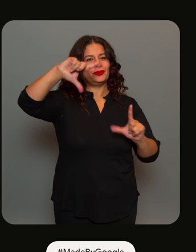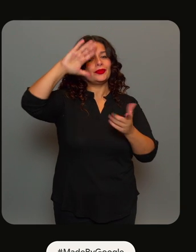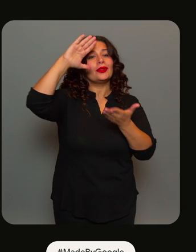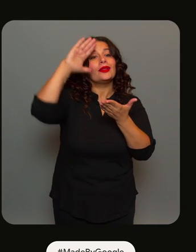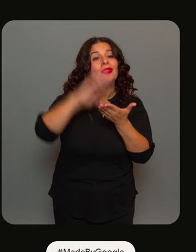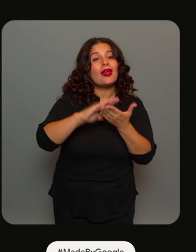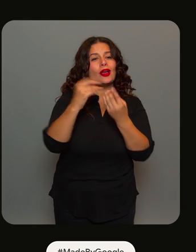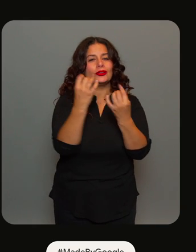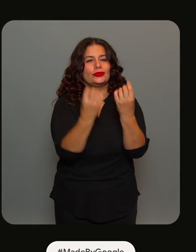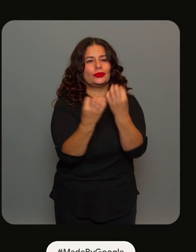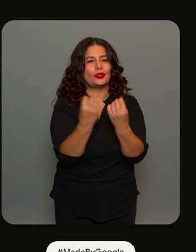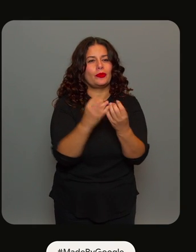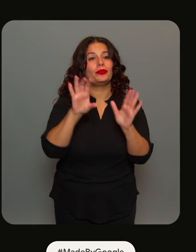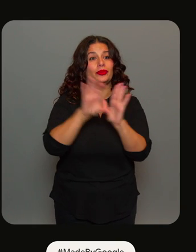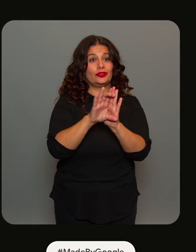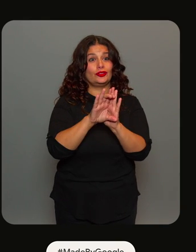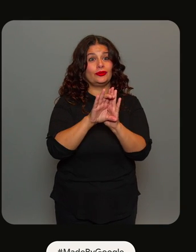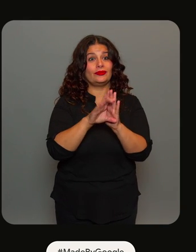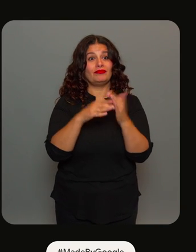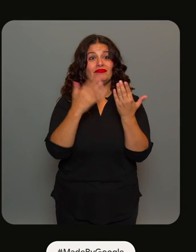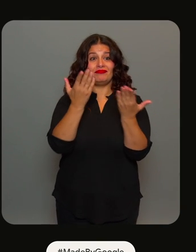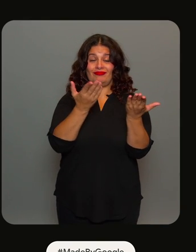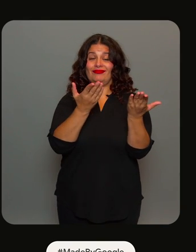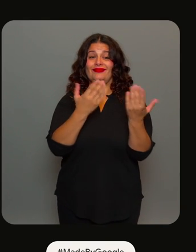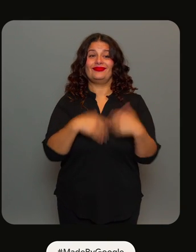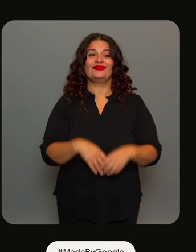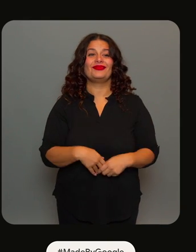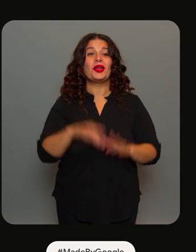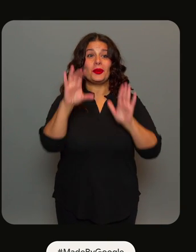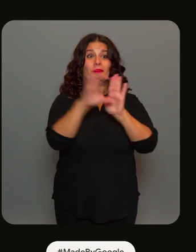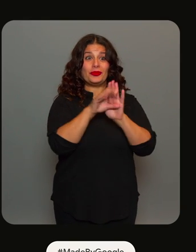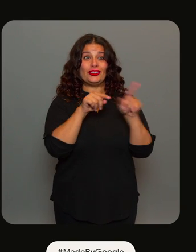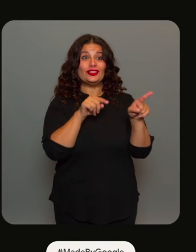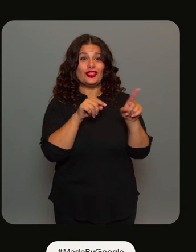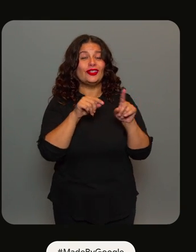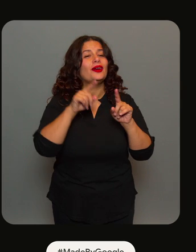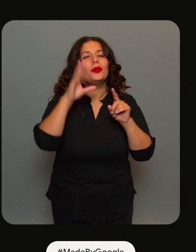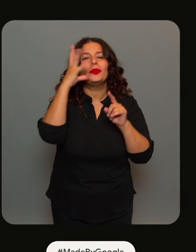The result is a full 12.5 megapixel photo at 2x that looks